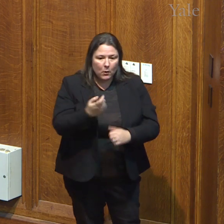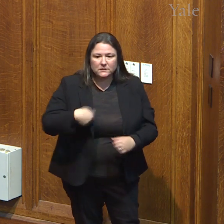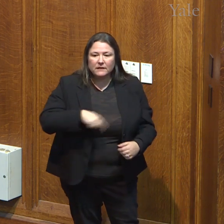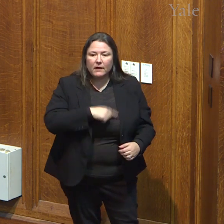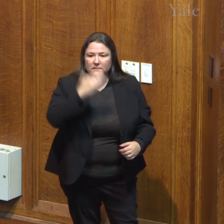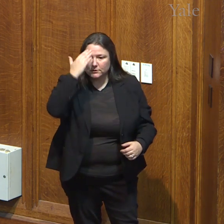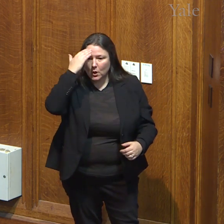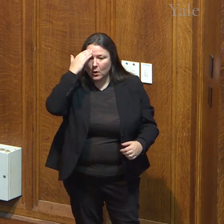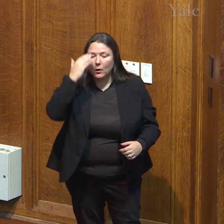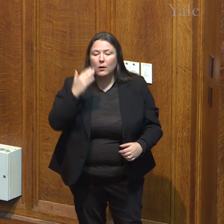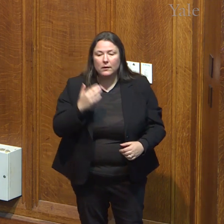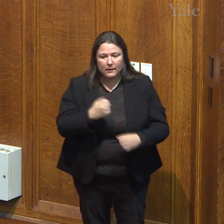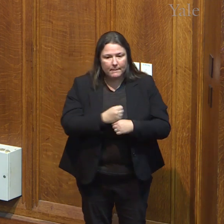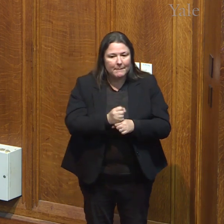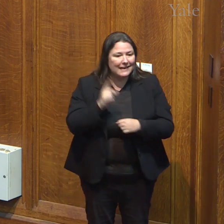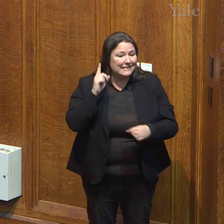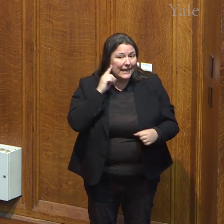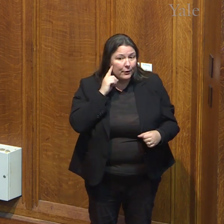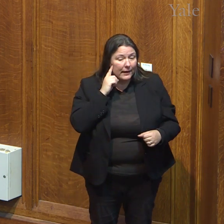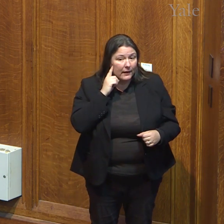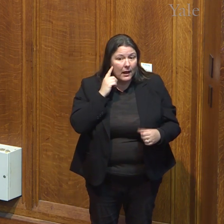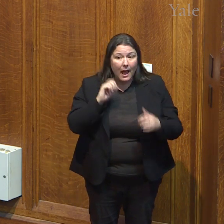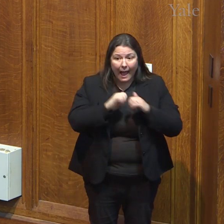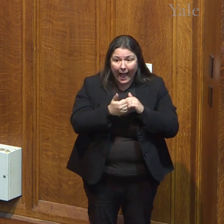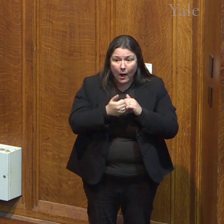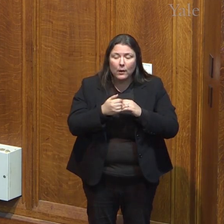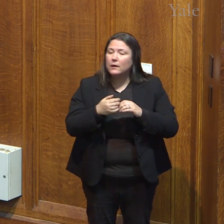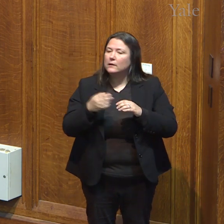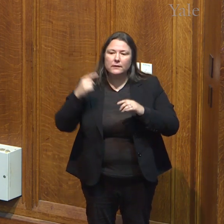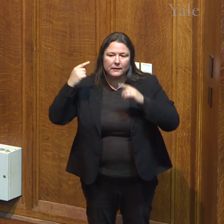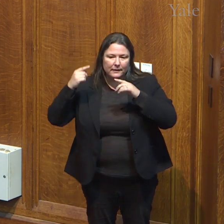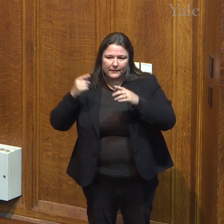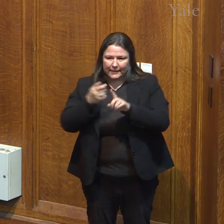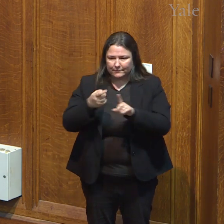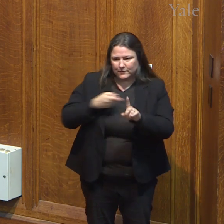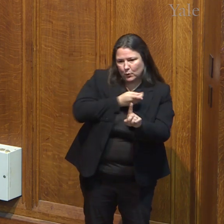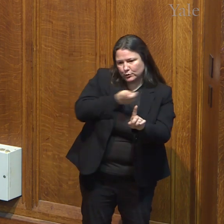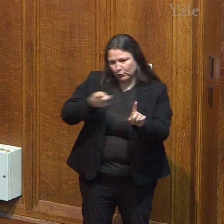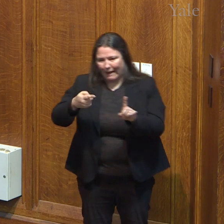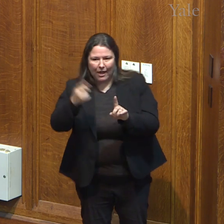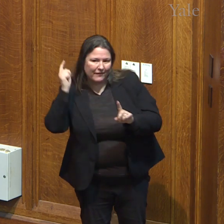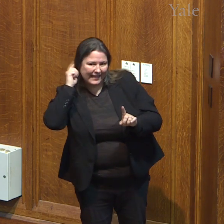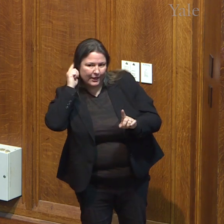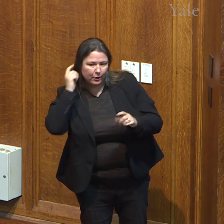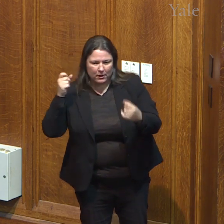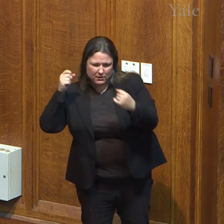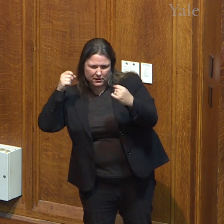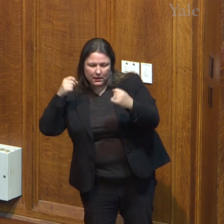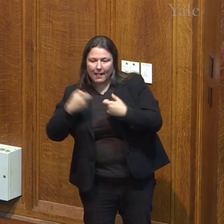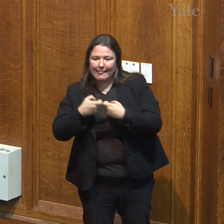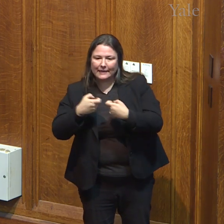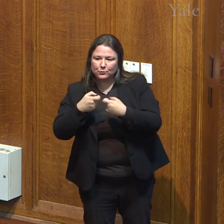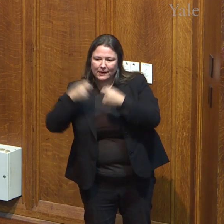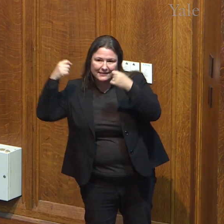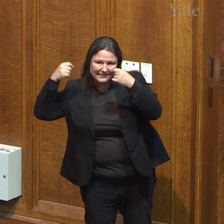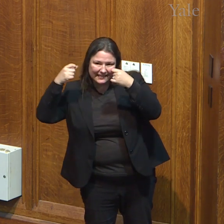that produce hearing bypassing the ear and delivering electronic signals directly to the auditory nerve.